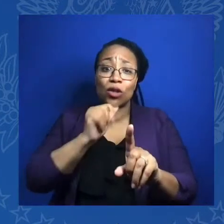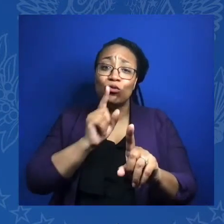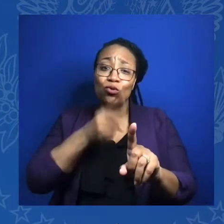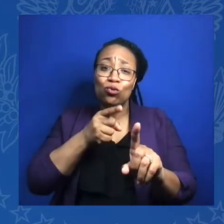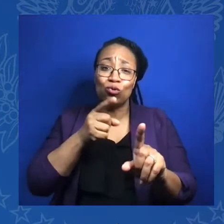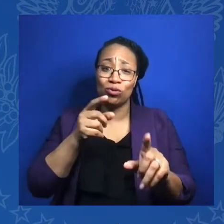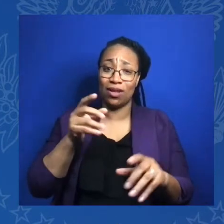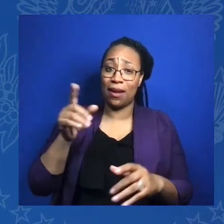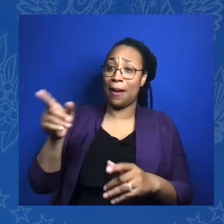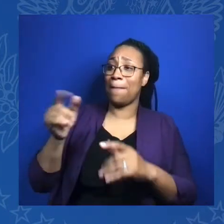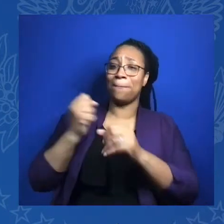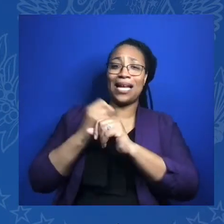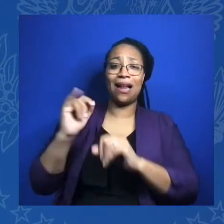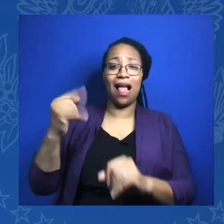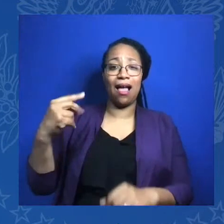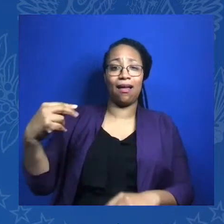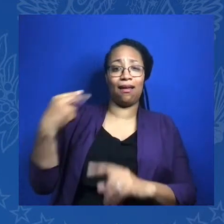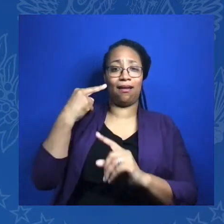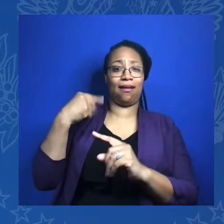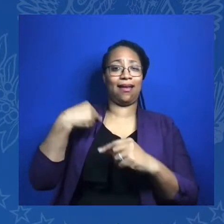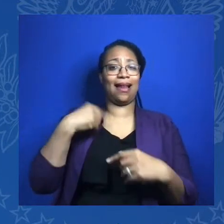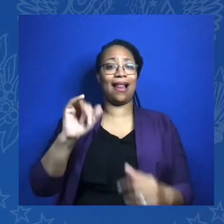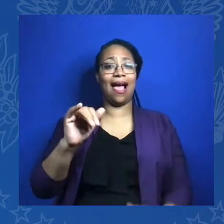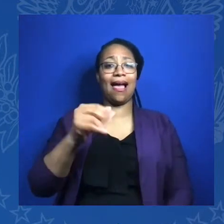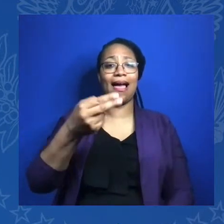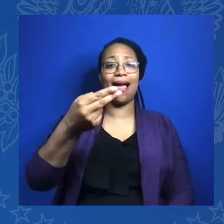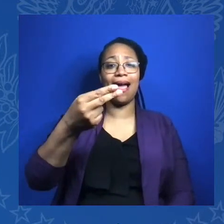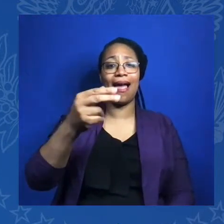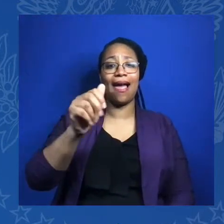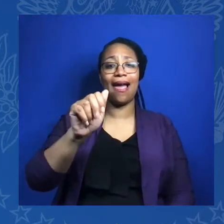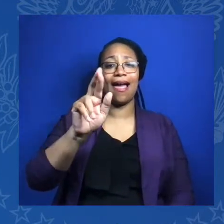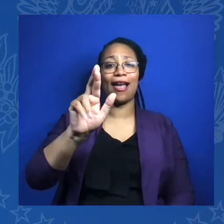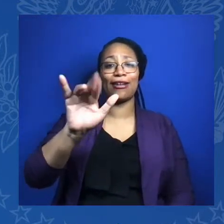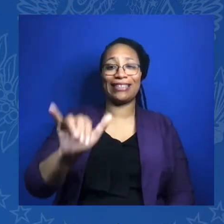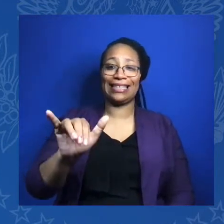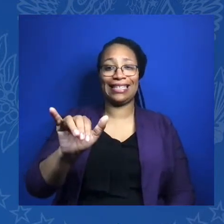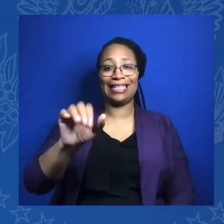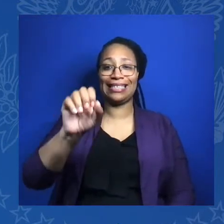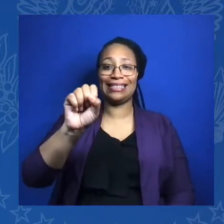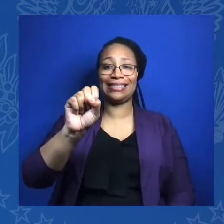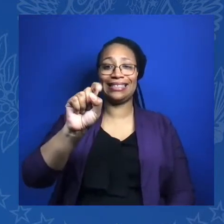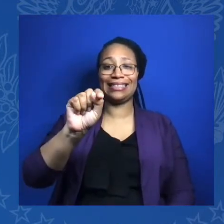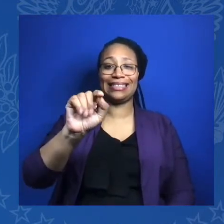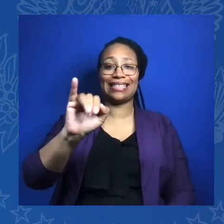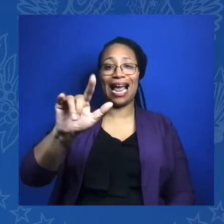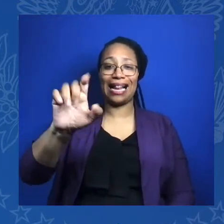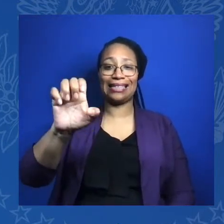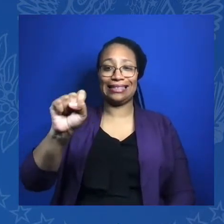You call me old? I call it being seasoned.